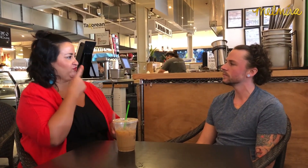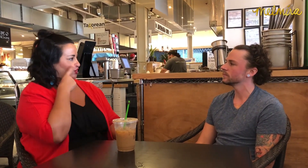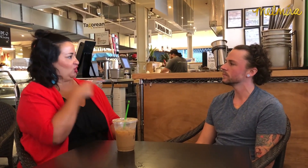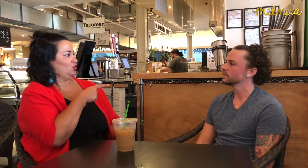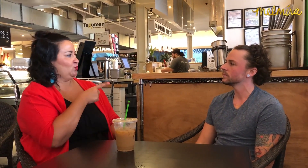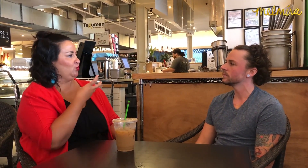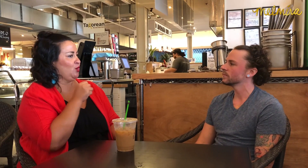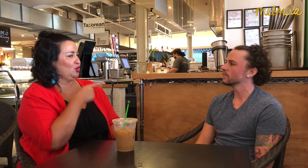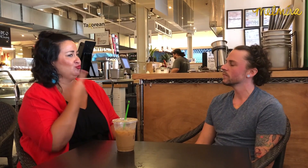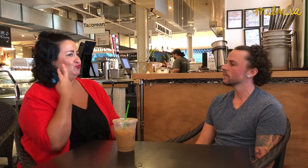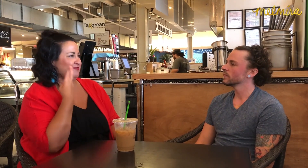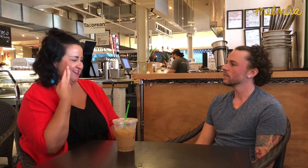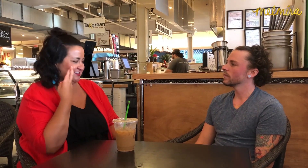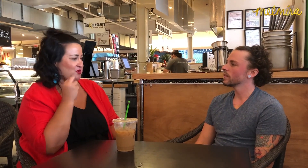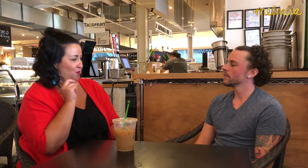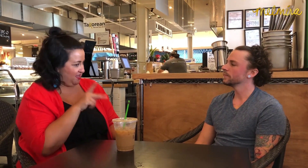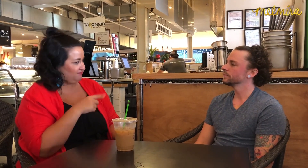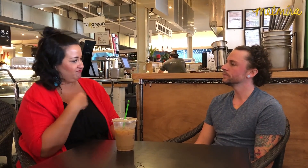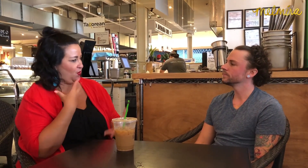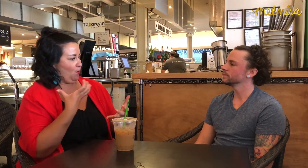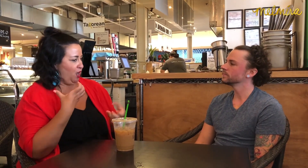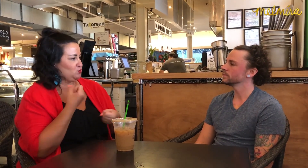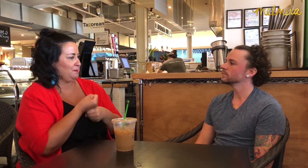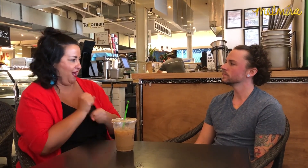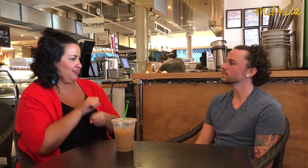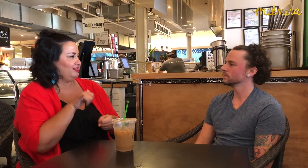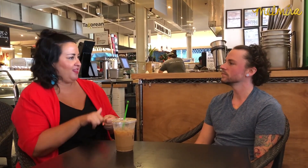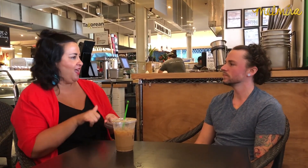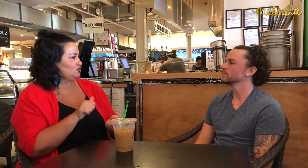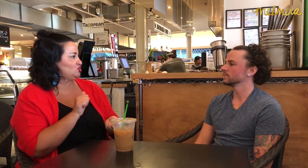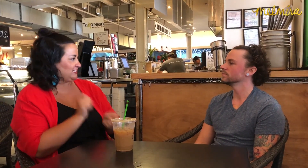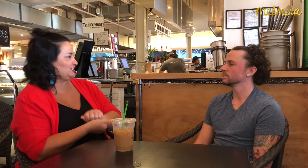When did you realize that you wanted to make that change?